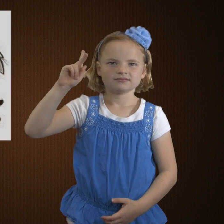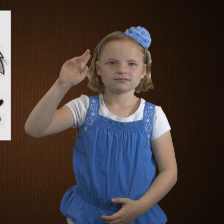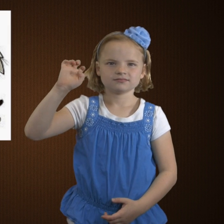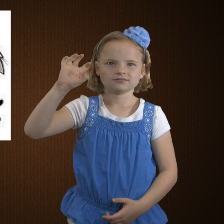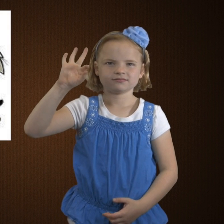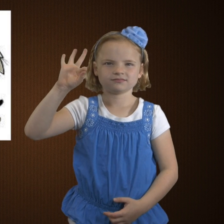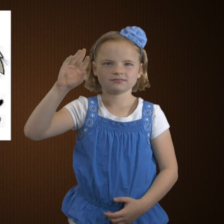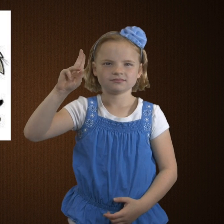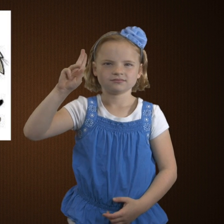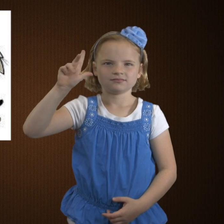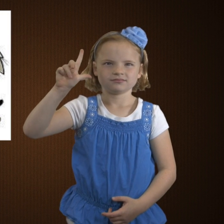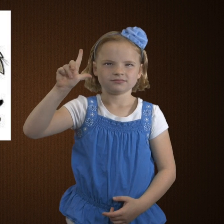Wakeful